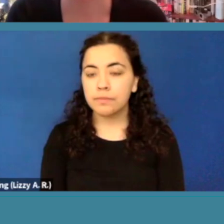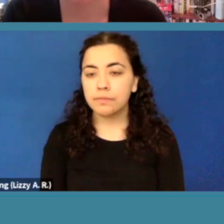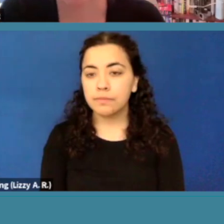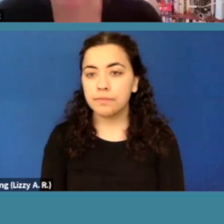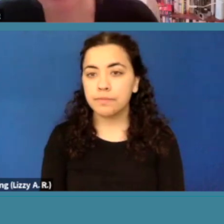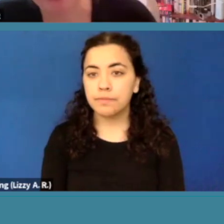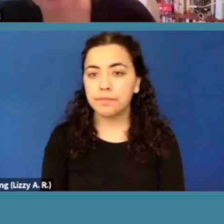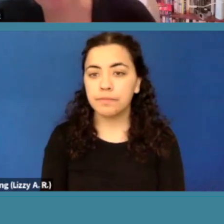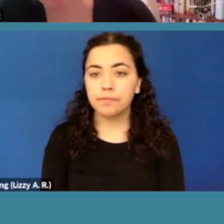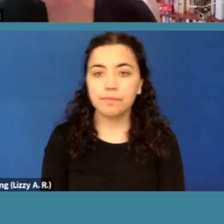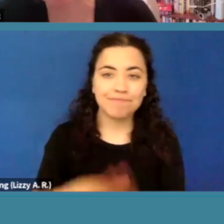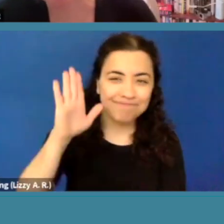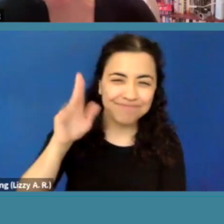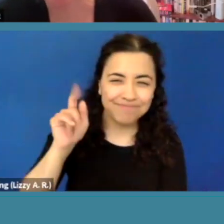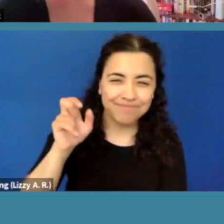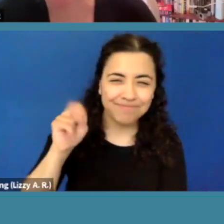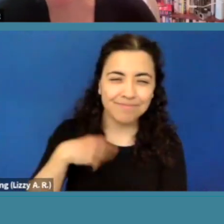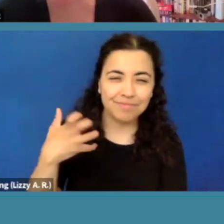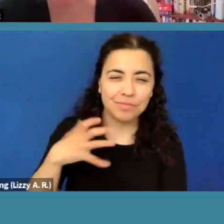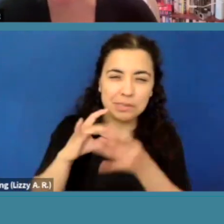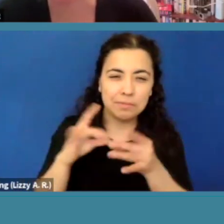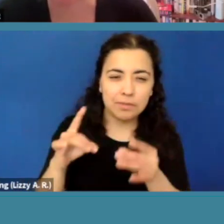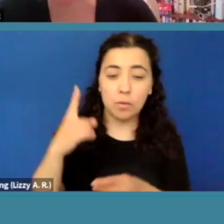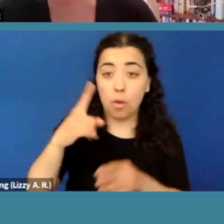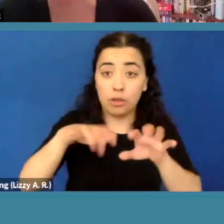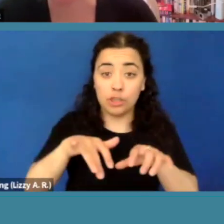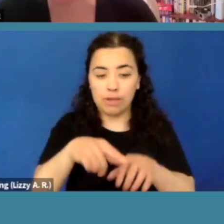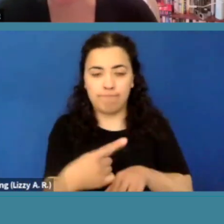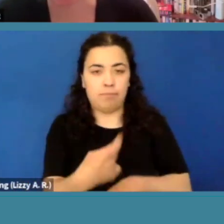This is Karen. I just want to mention there was a question in the chat about